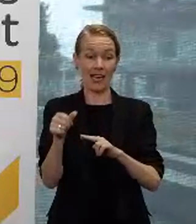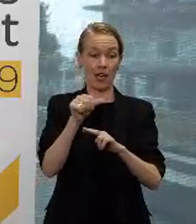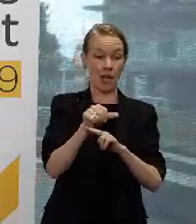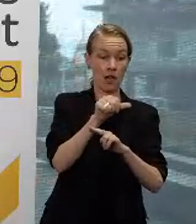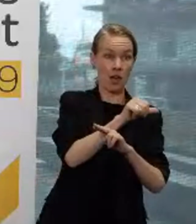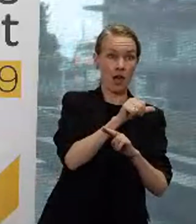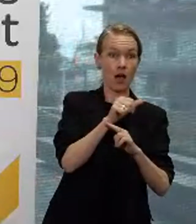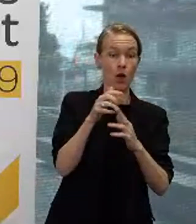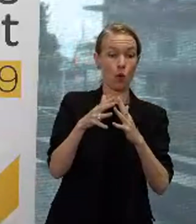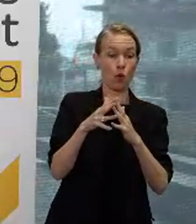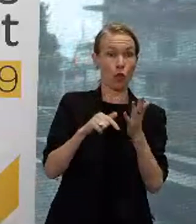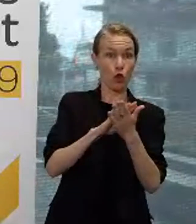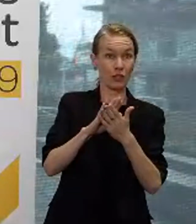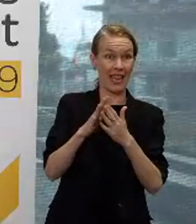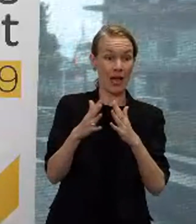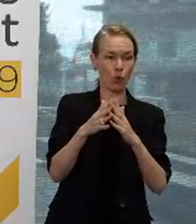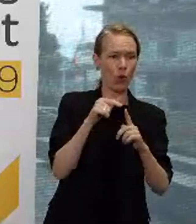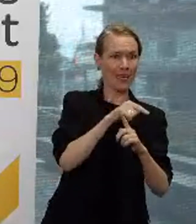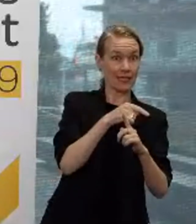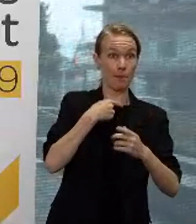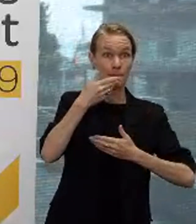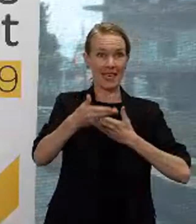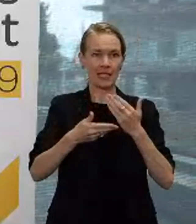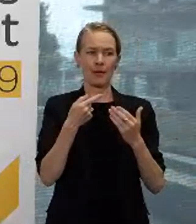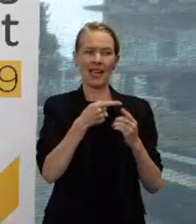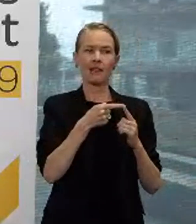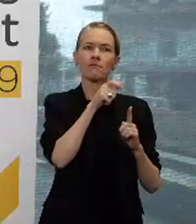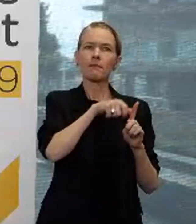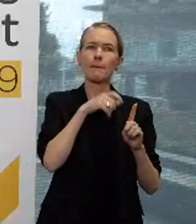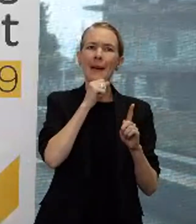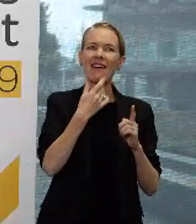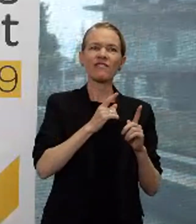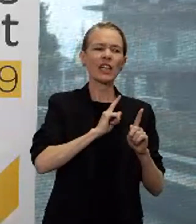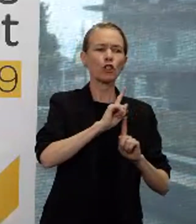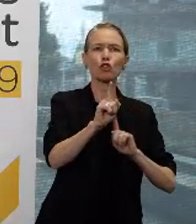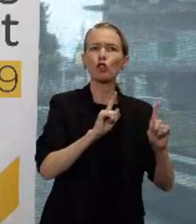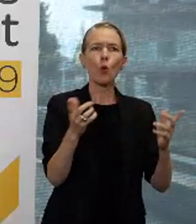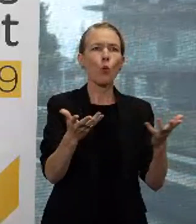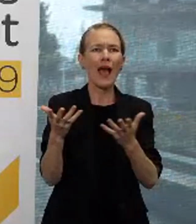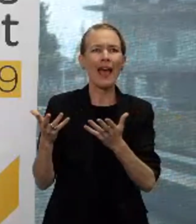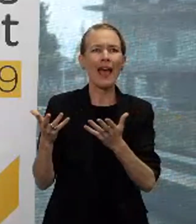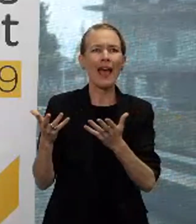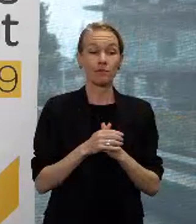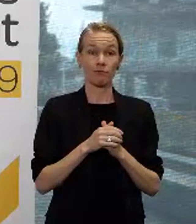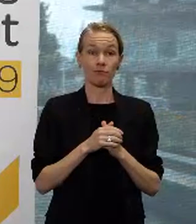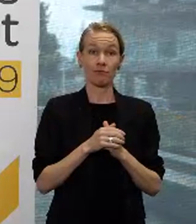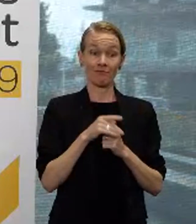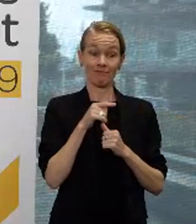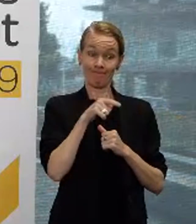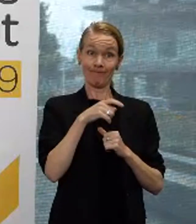I do want to say that the person because of the nature of his work had taken a number of precautions